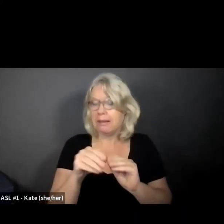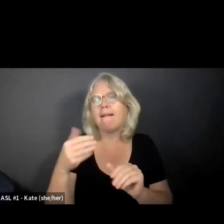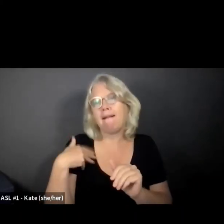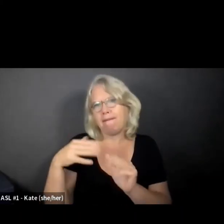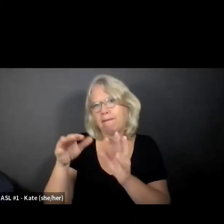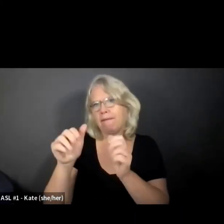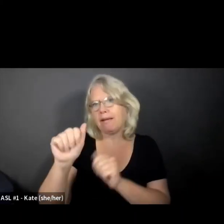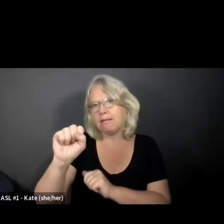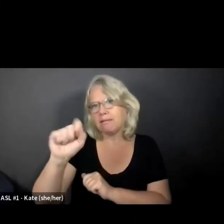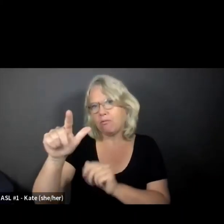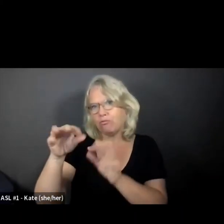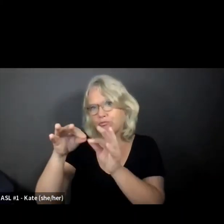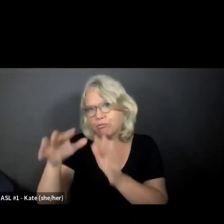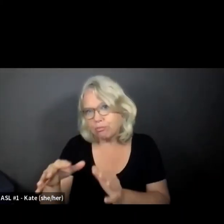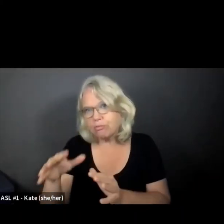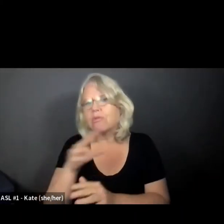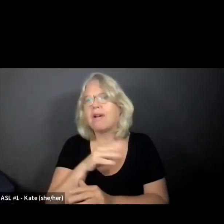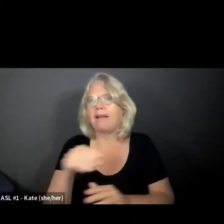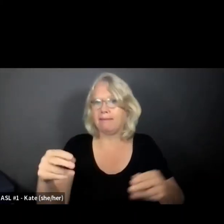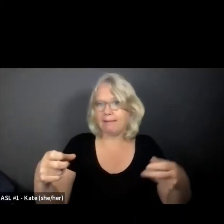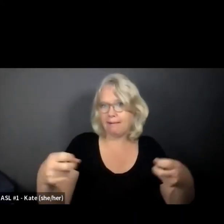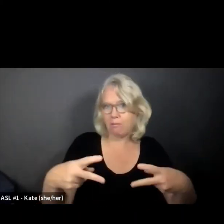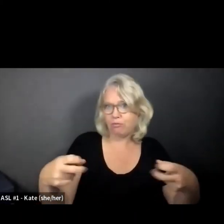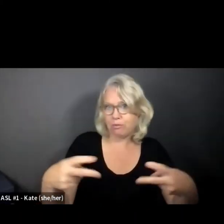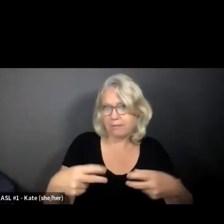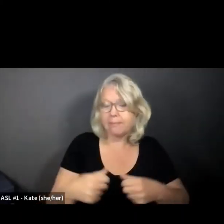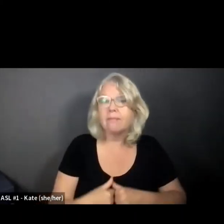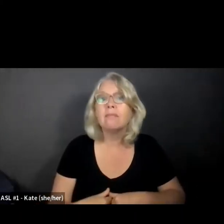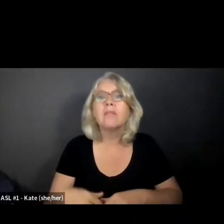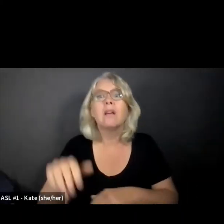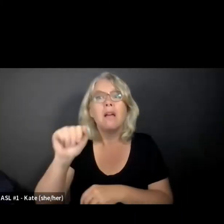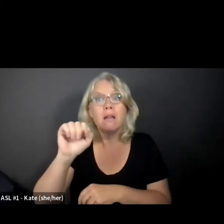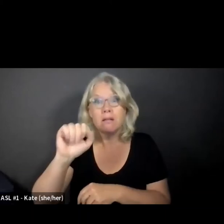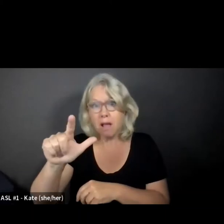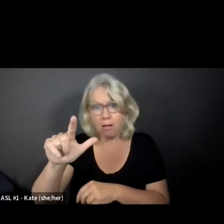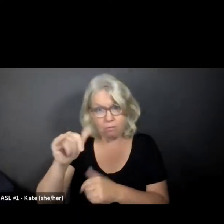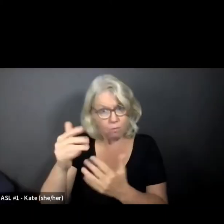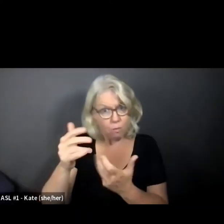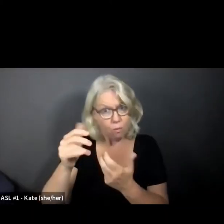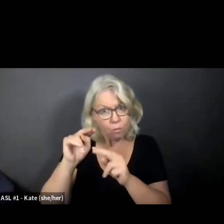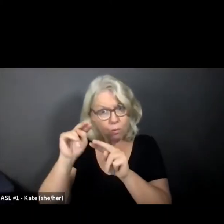ASL IS AVAILABLE IN A SEPARATE VIDEO WINDOW.